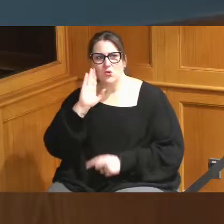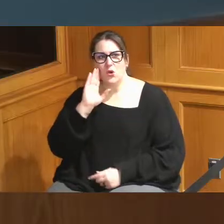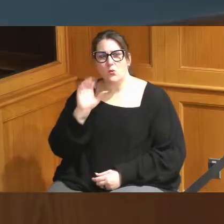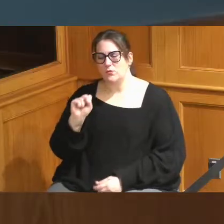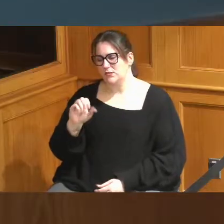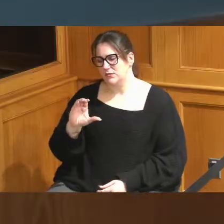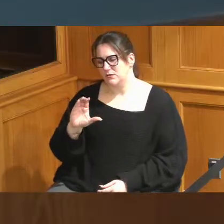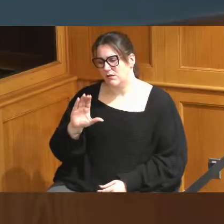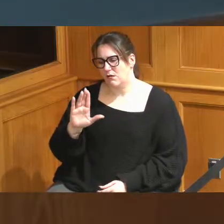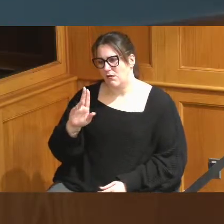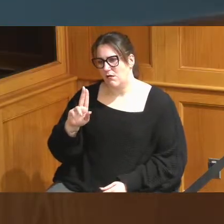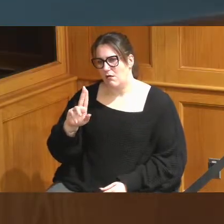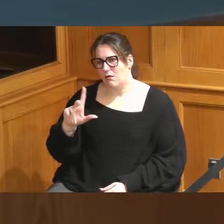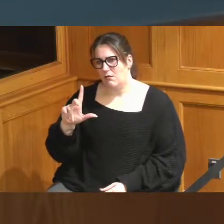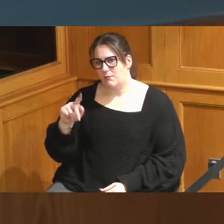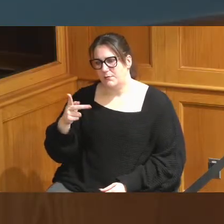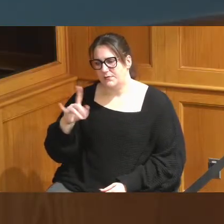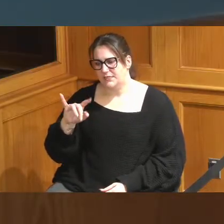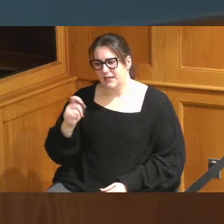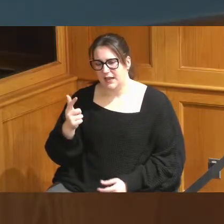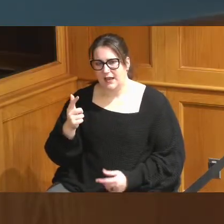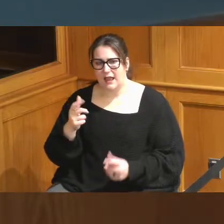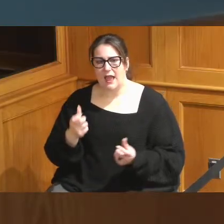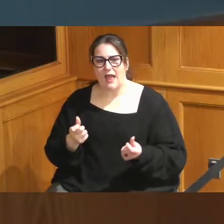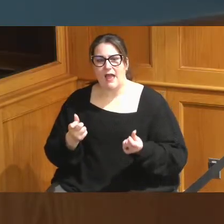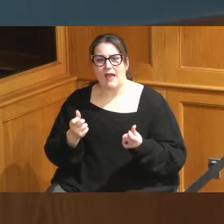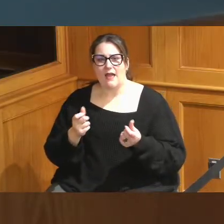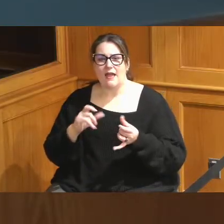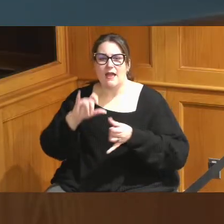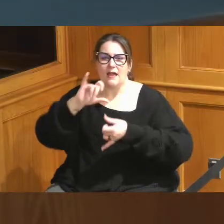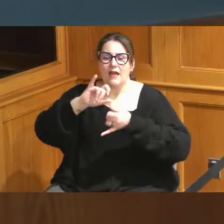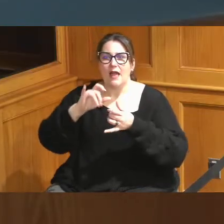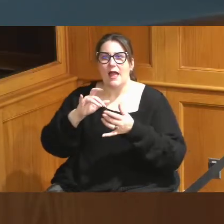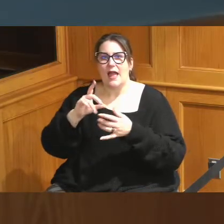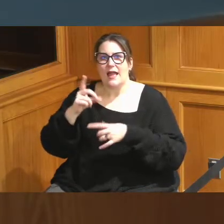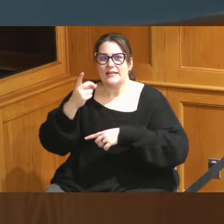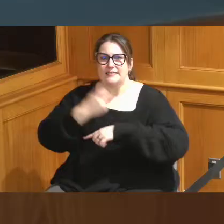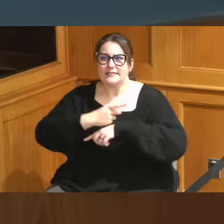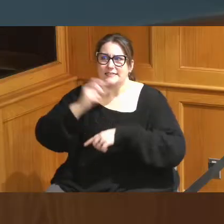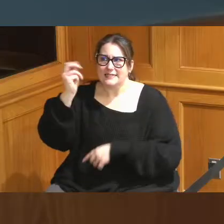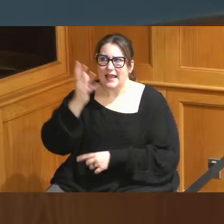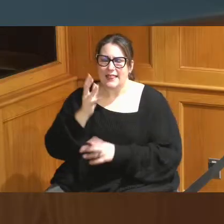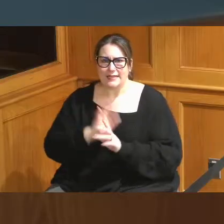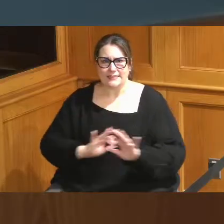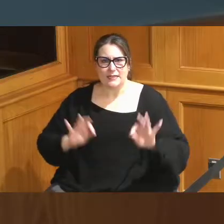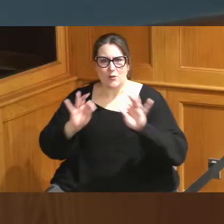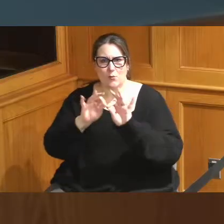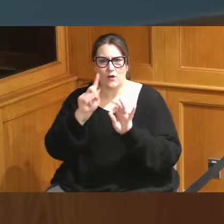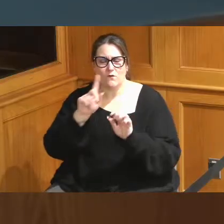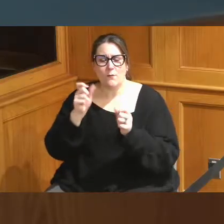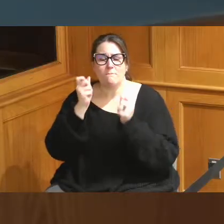of of where the buildings are, how high they are. Daylight is critically important to so many of